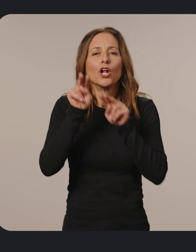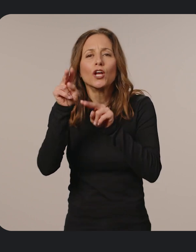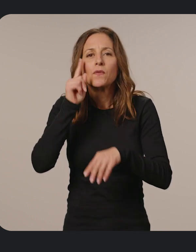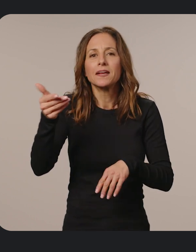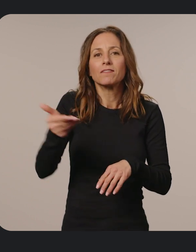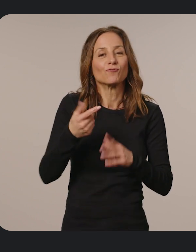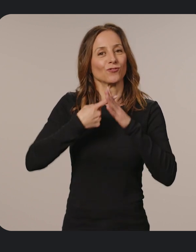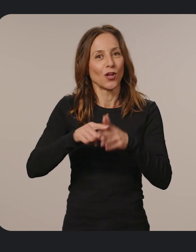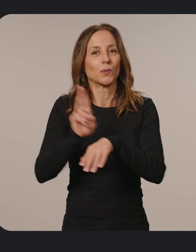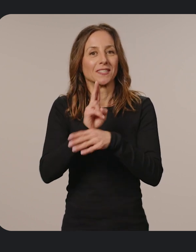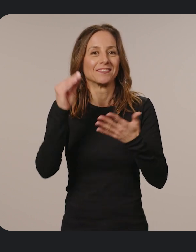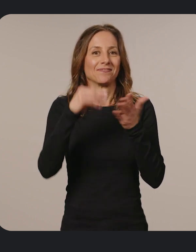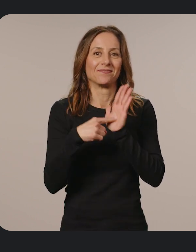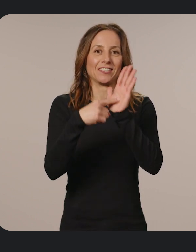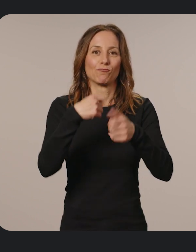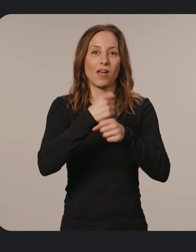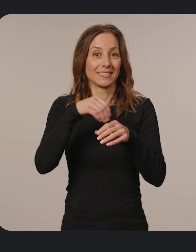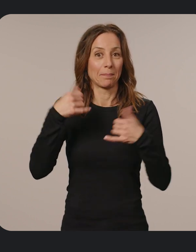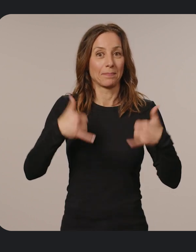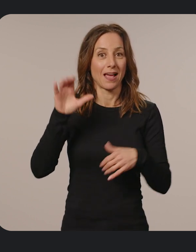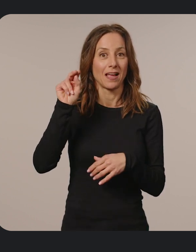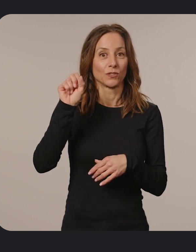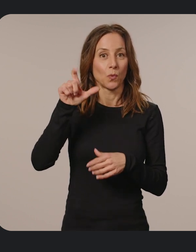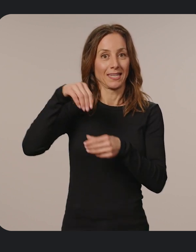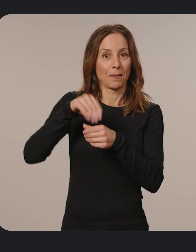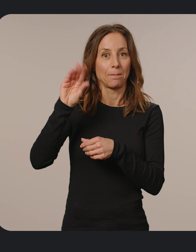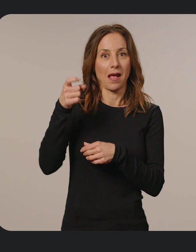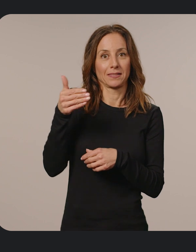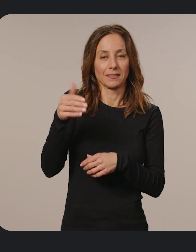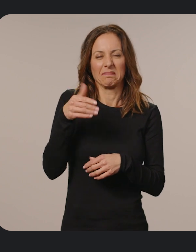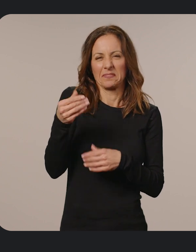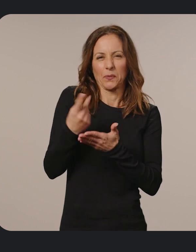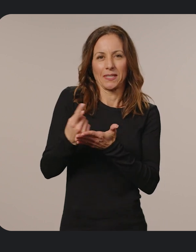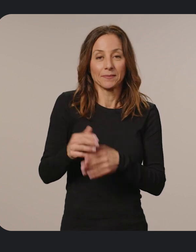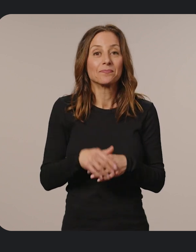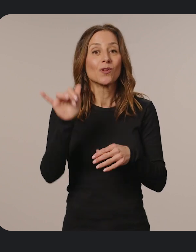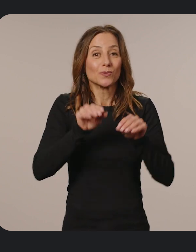for an invitation to start using featured products in Play Console Inbox in the coming weeks. Also launching very soon is a feature